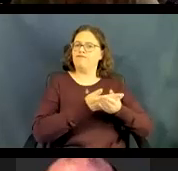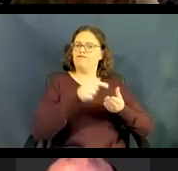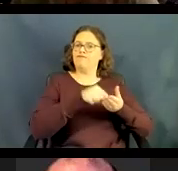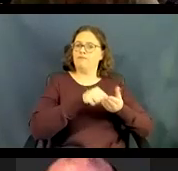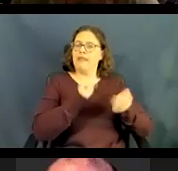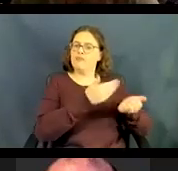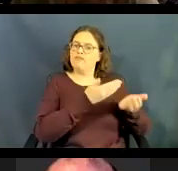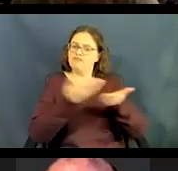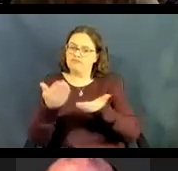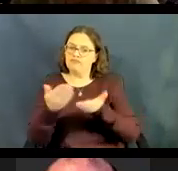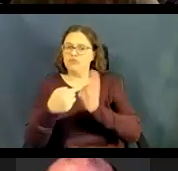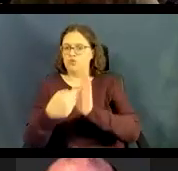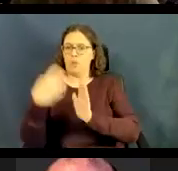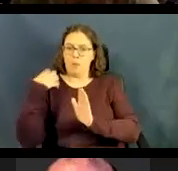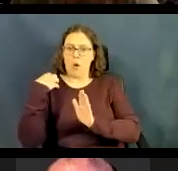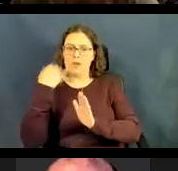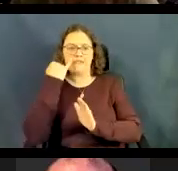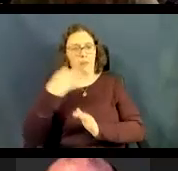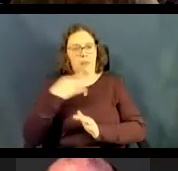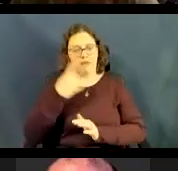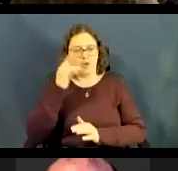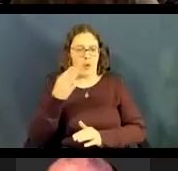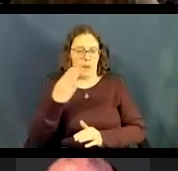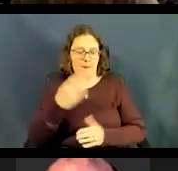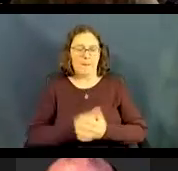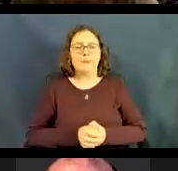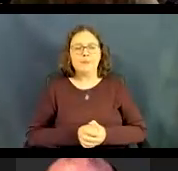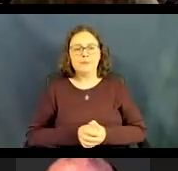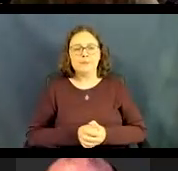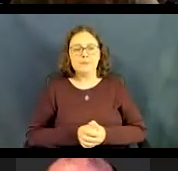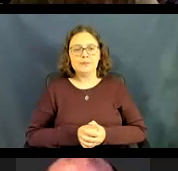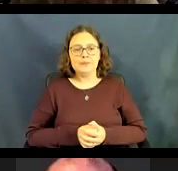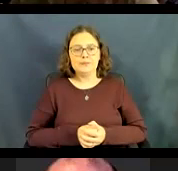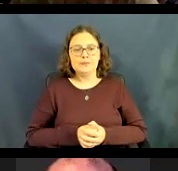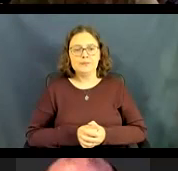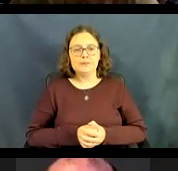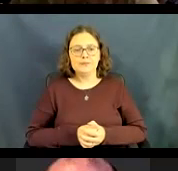All right, Google sites demonstration, we are going to review how to use and navigate